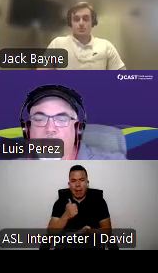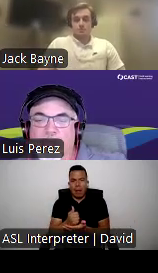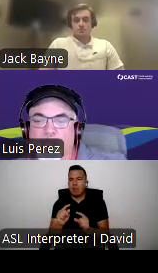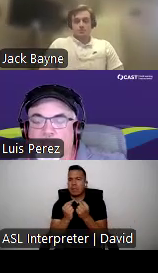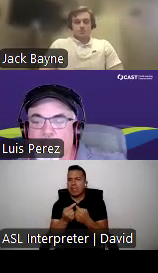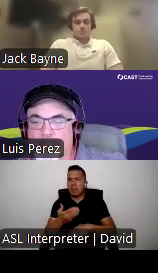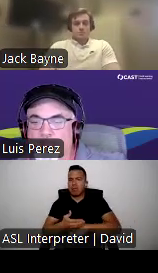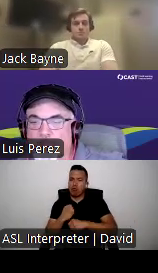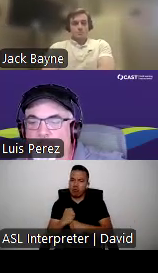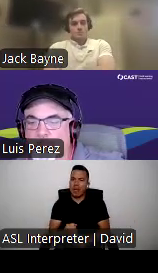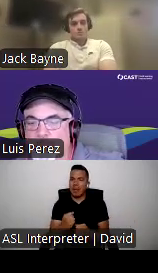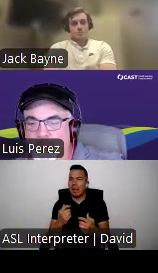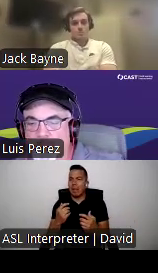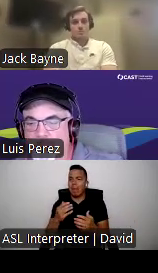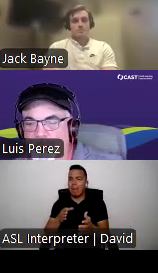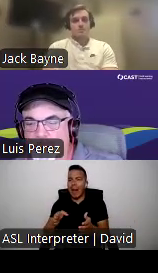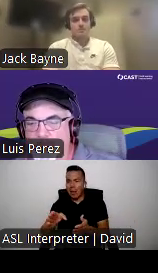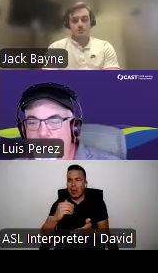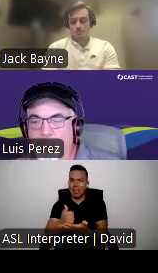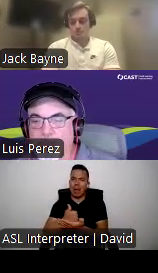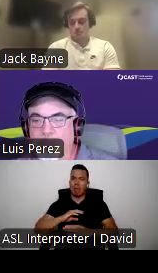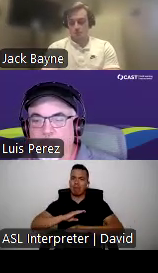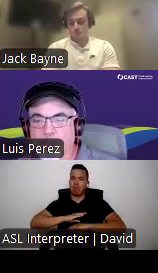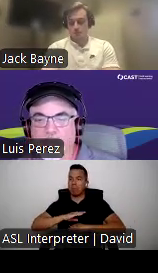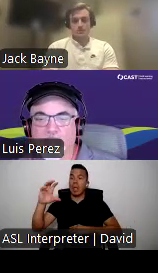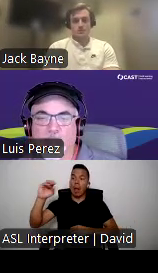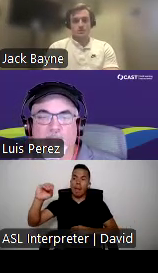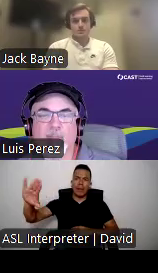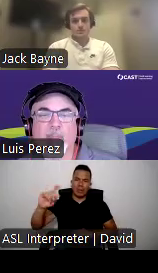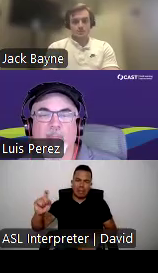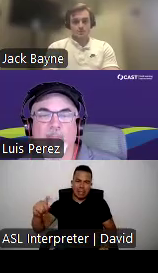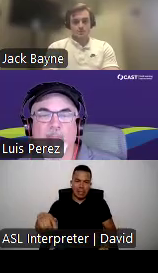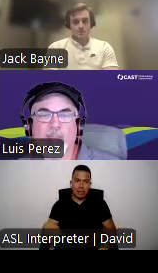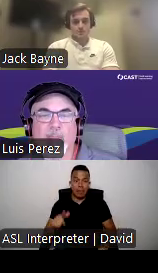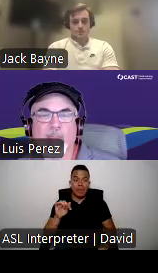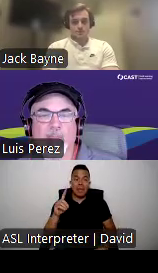economic outcomes, and meet employer needs. And we support programs in improving how they collect and